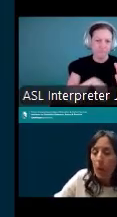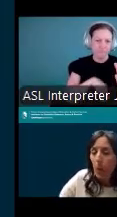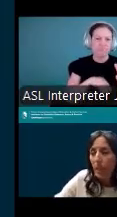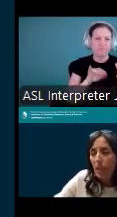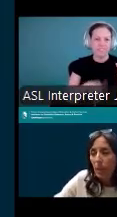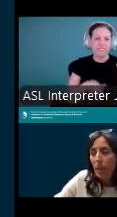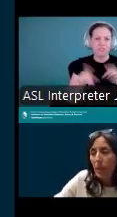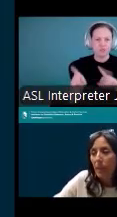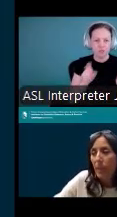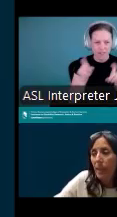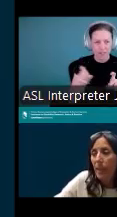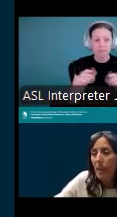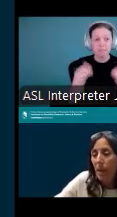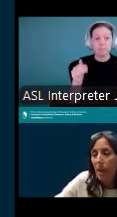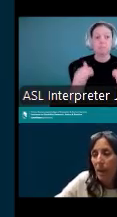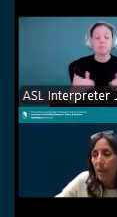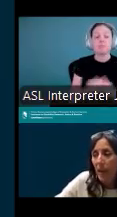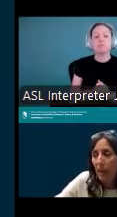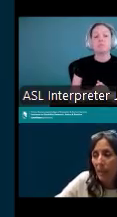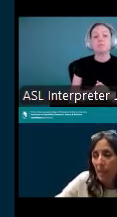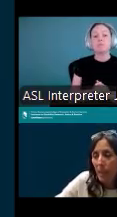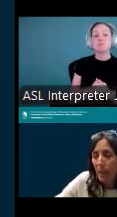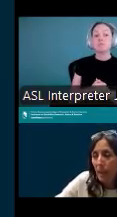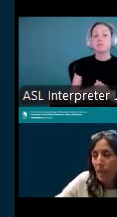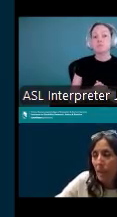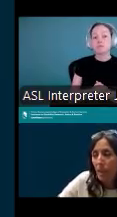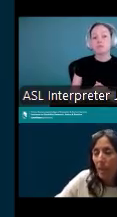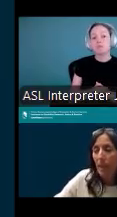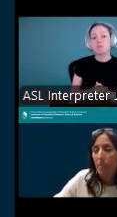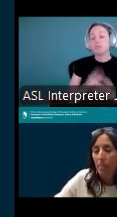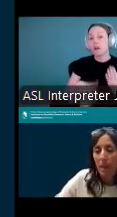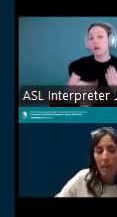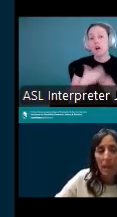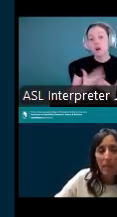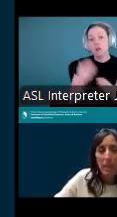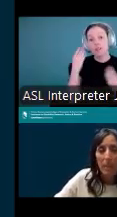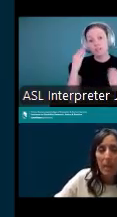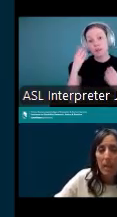We store everything on our canvas page. Our canvas page